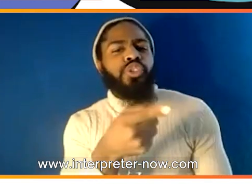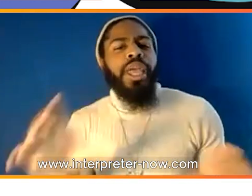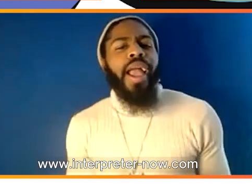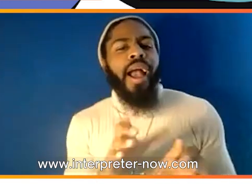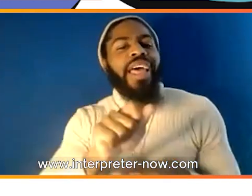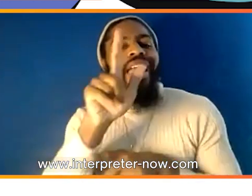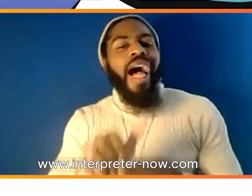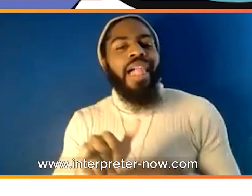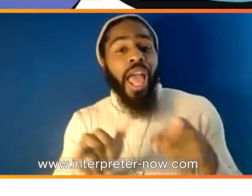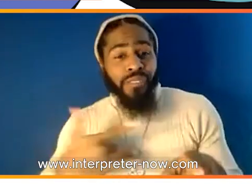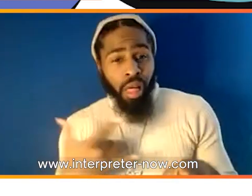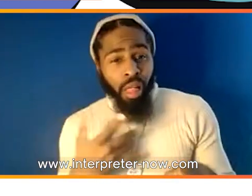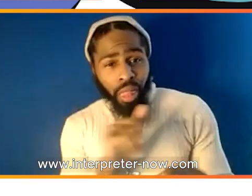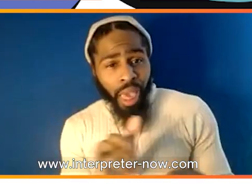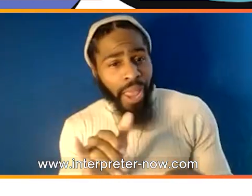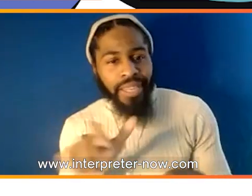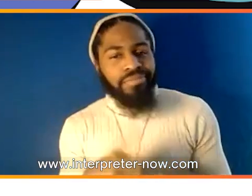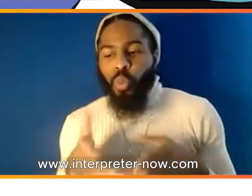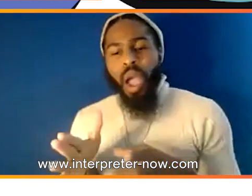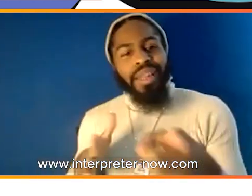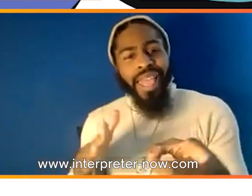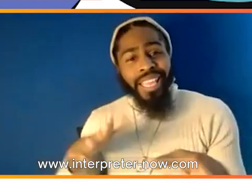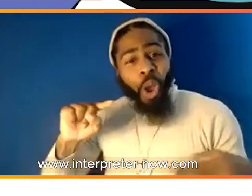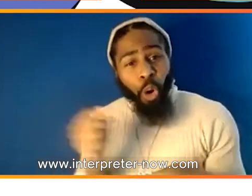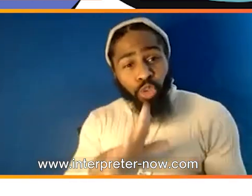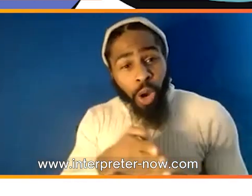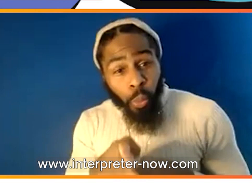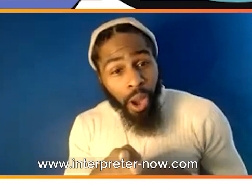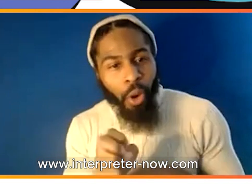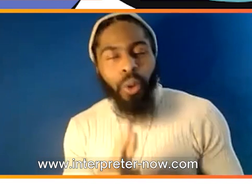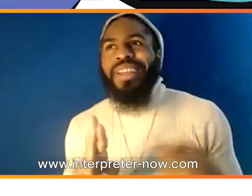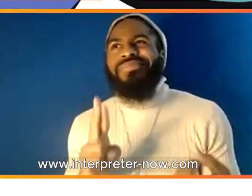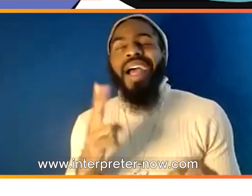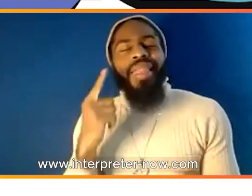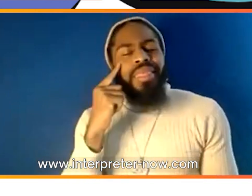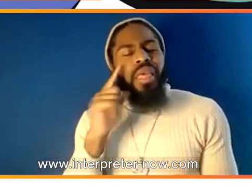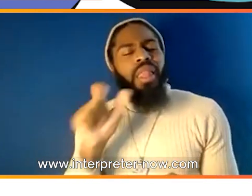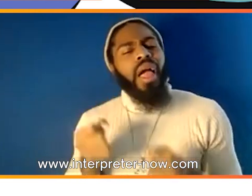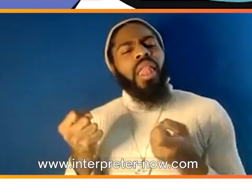allyship think they're taking a big risk when they're stepping in and stepping up and advocating